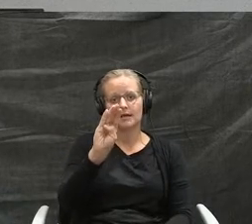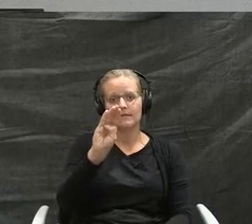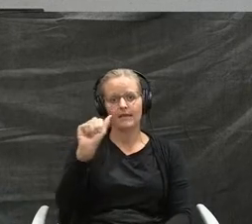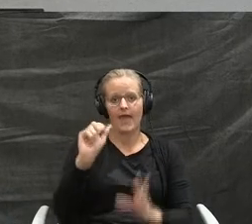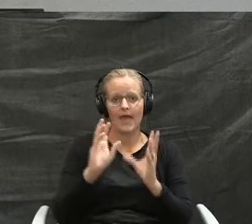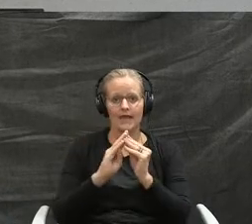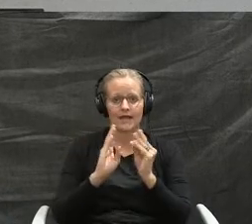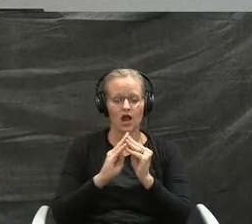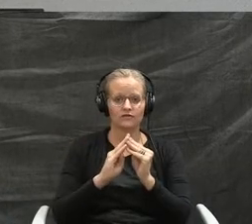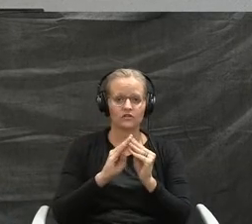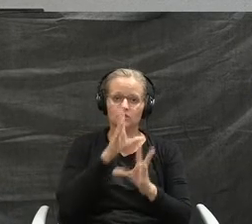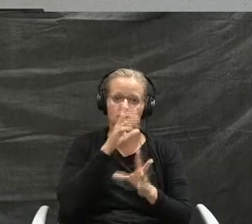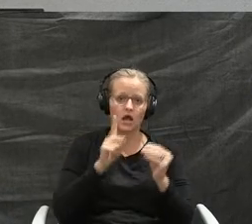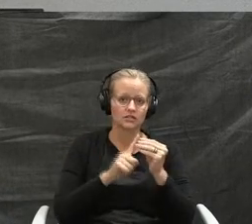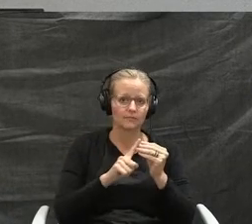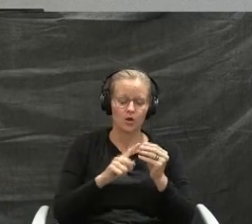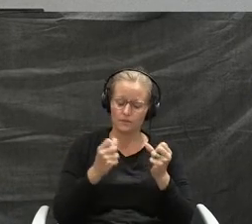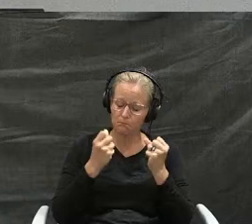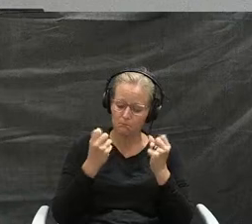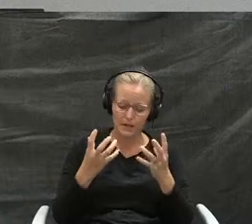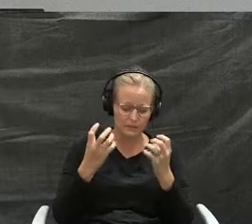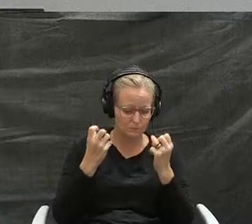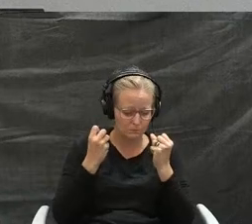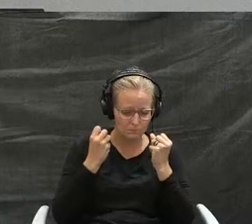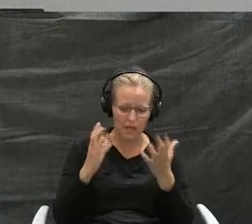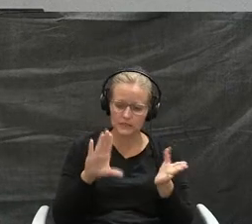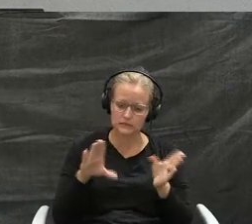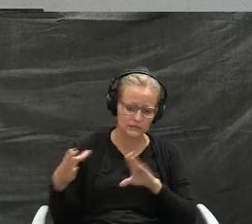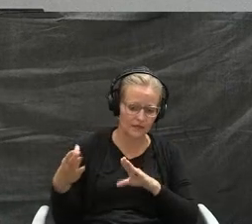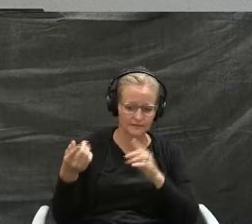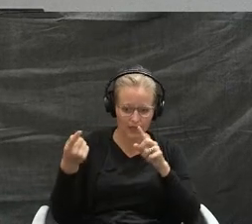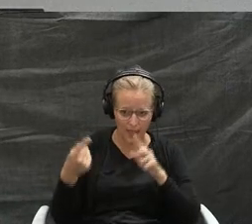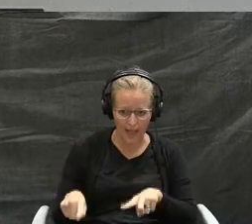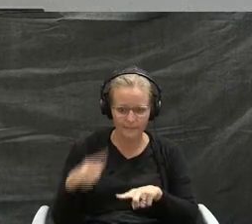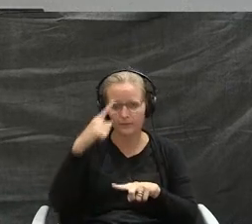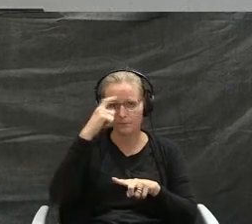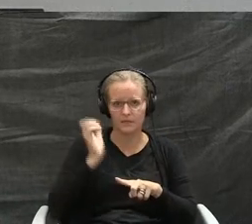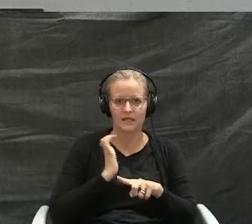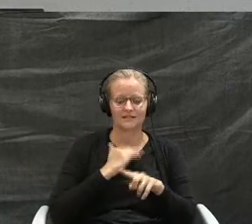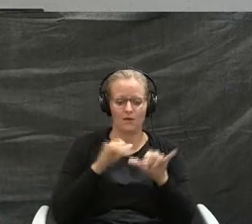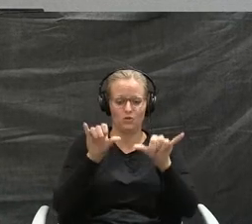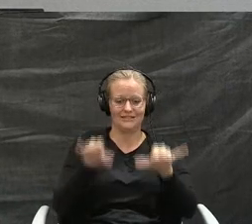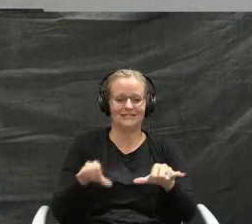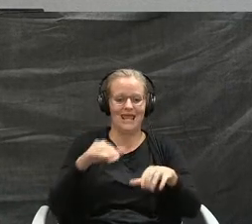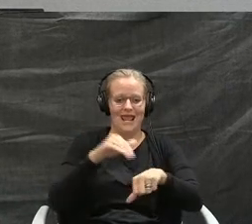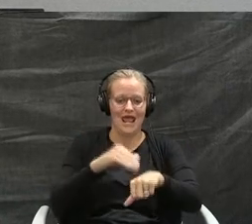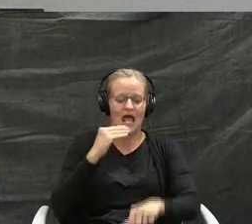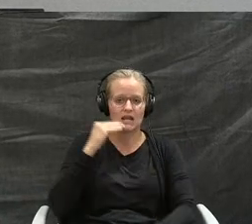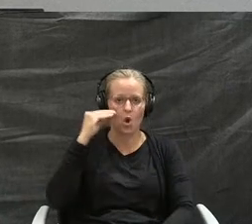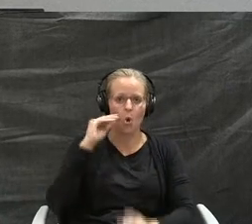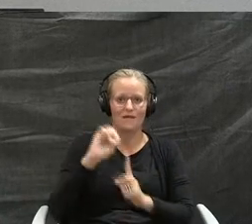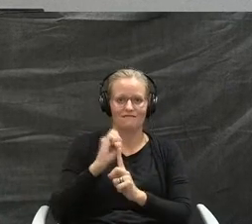other health created issues by stay at home environment, and the research is clear that far more students